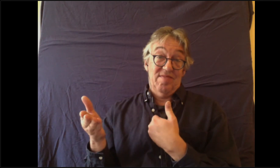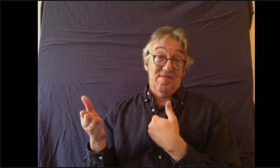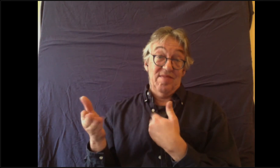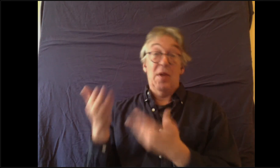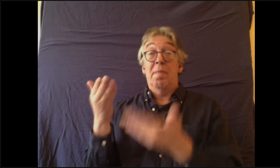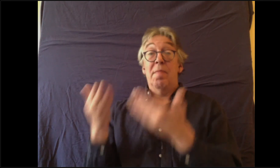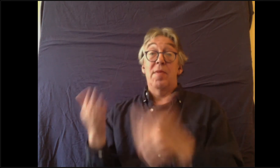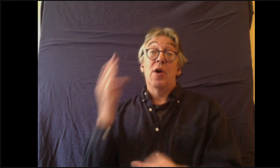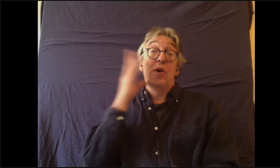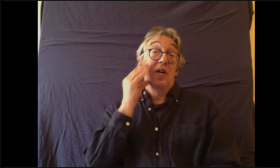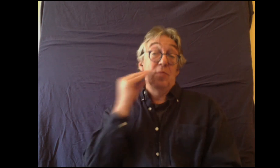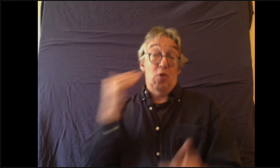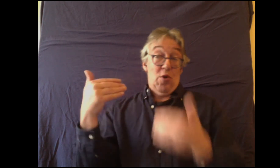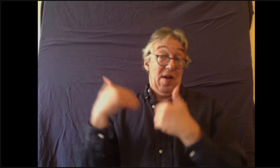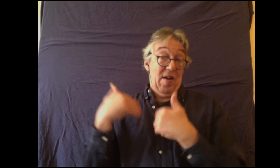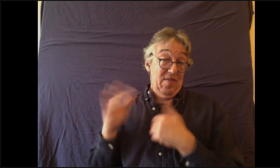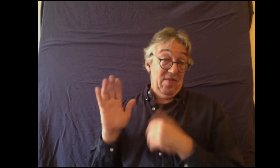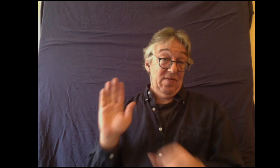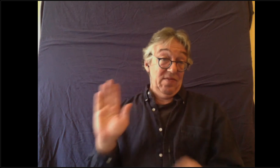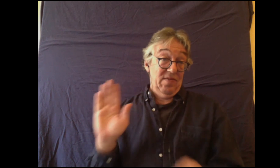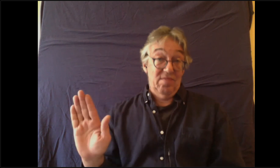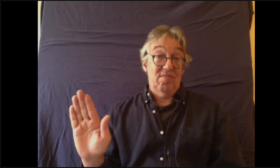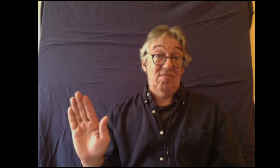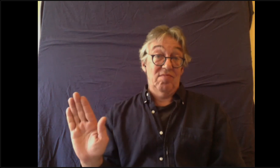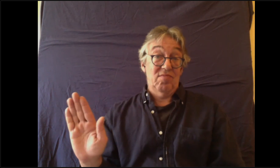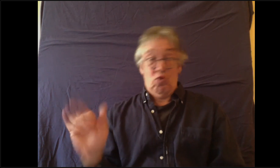which is very good to share with the DPOs.